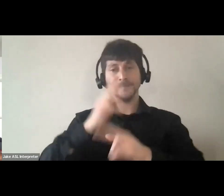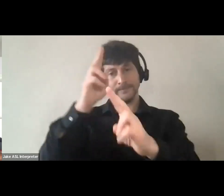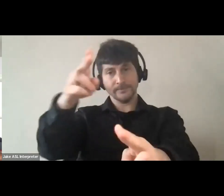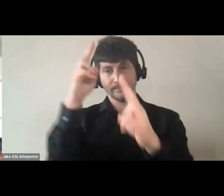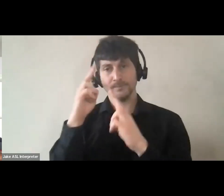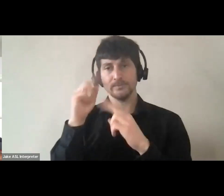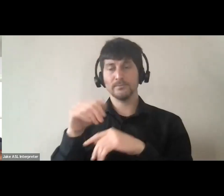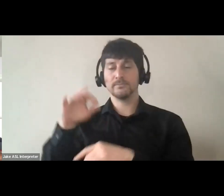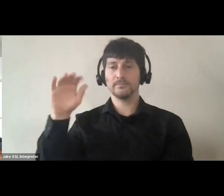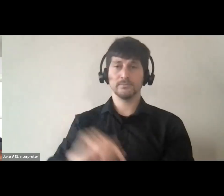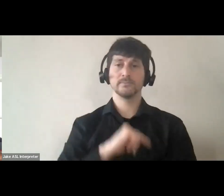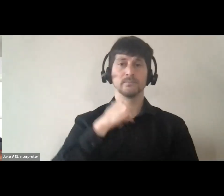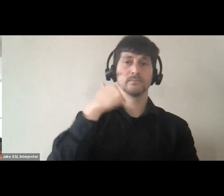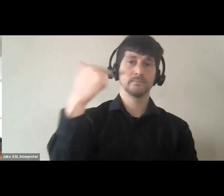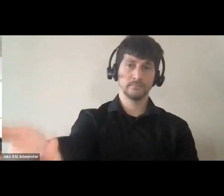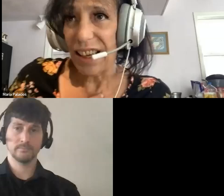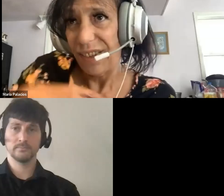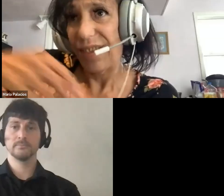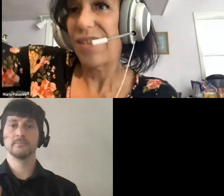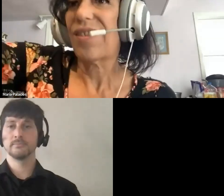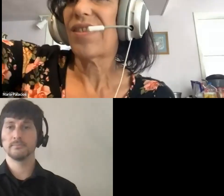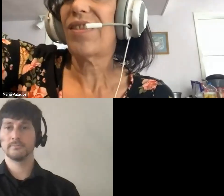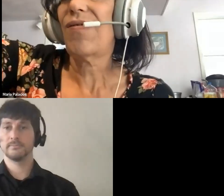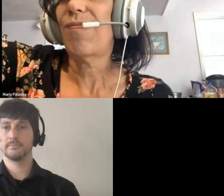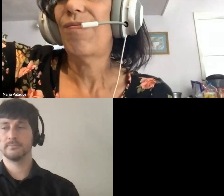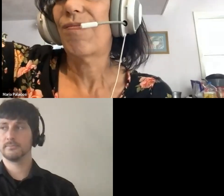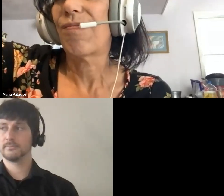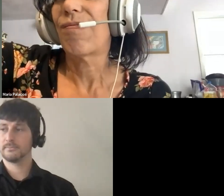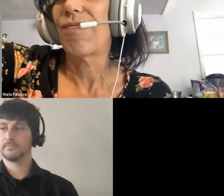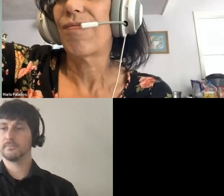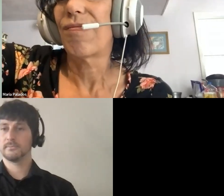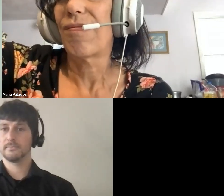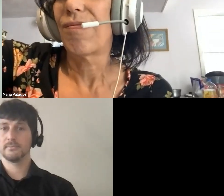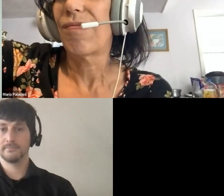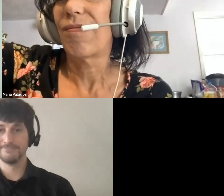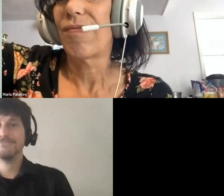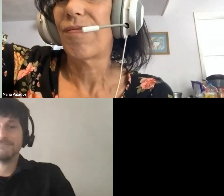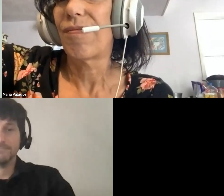So, thank you so much for this space and this opportunity and it's my pleasure.